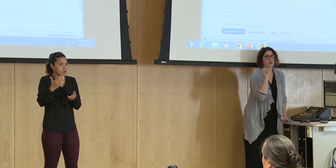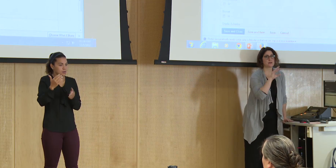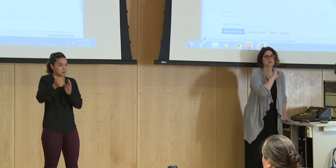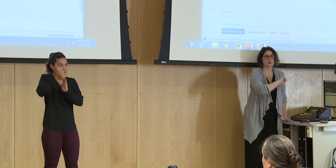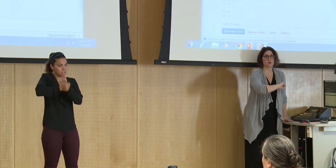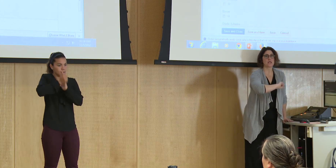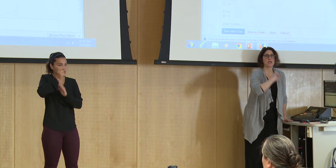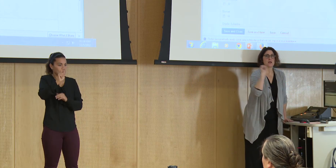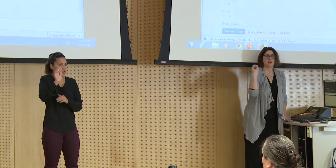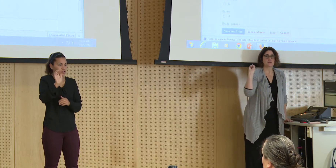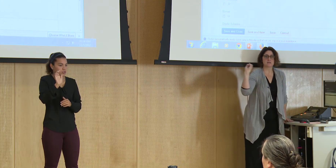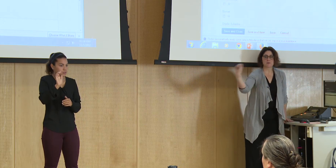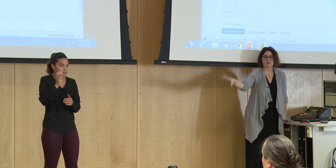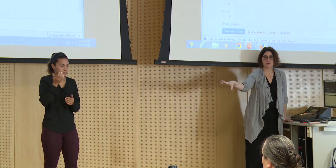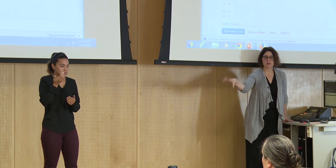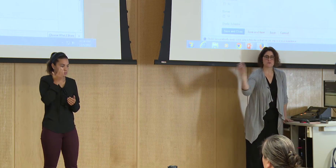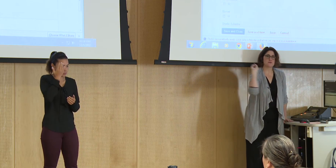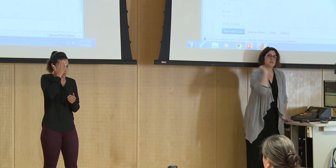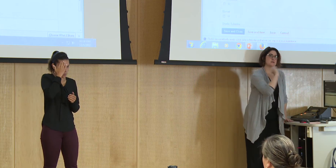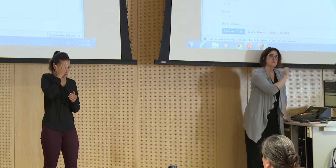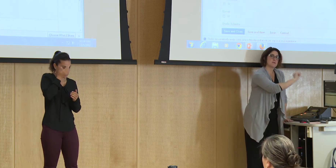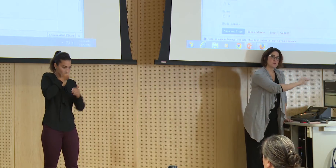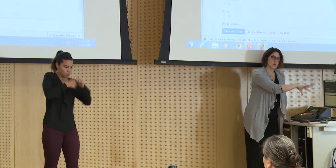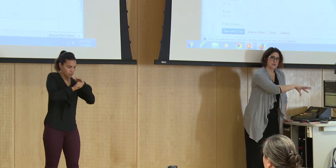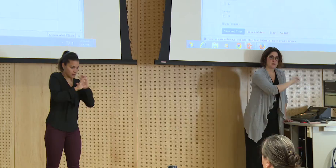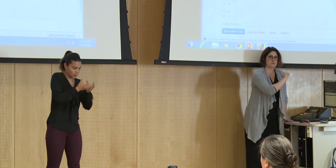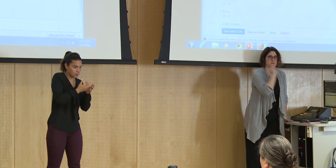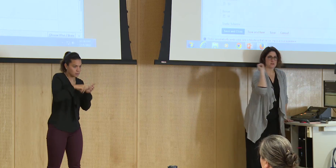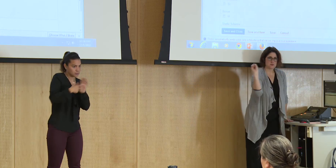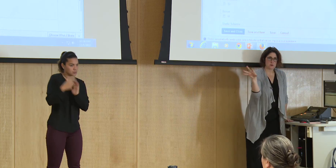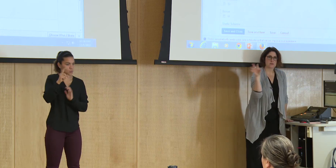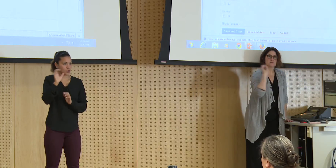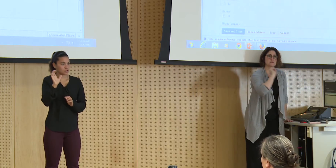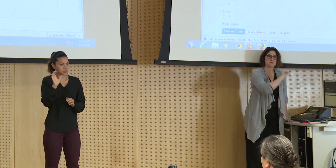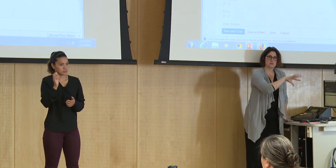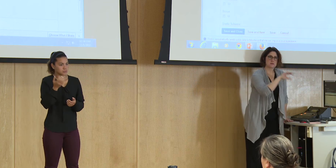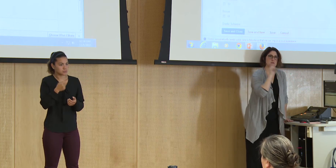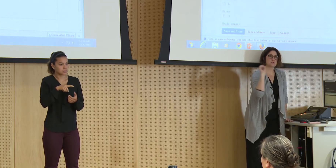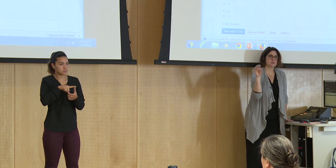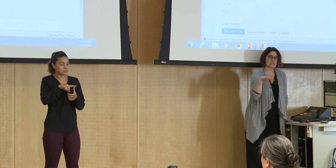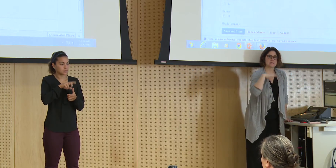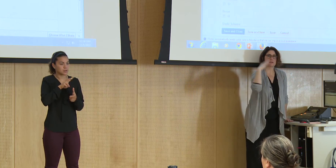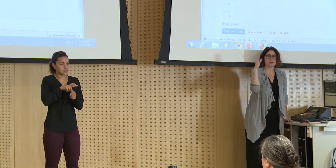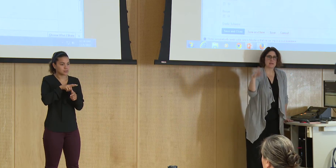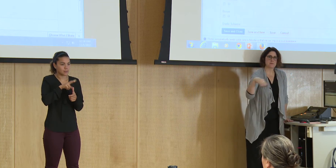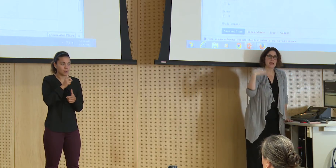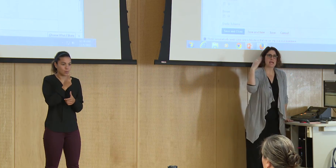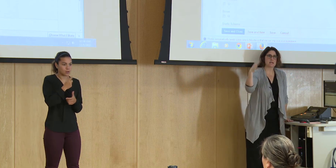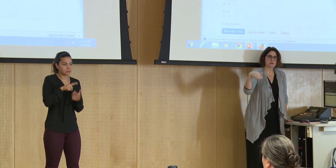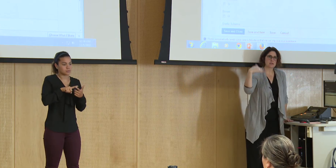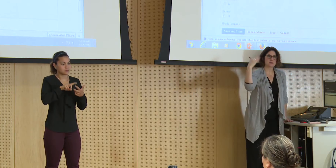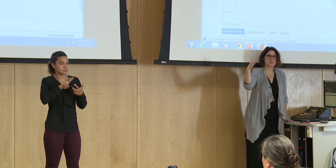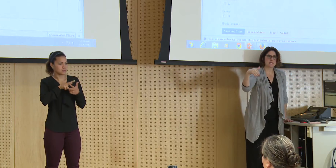So assignment two gets 50, assignment one gets 50. As I'm adding things in,